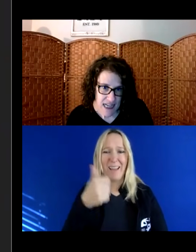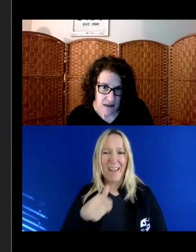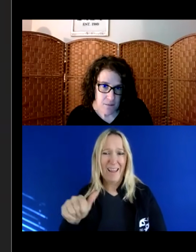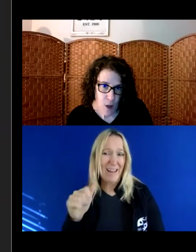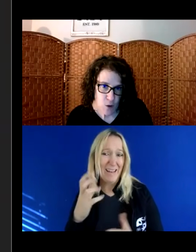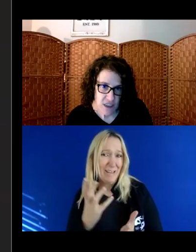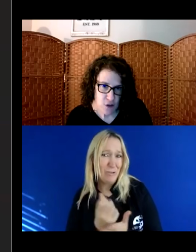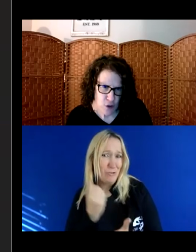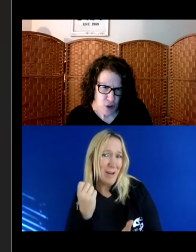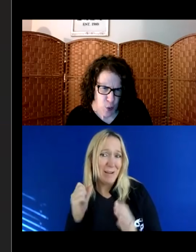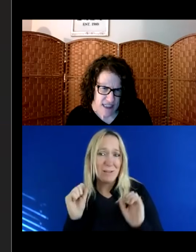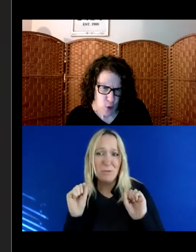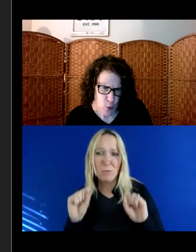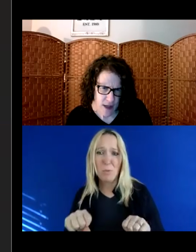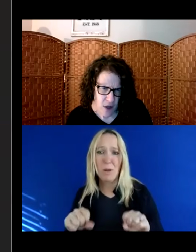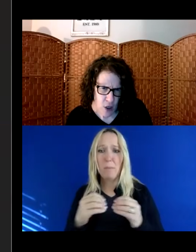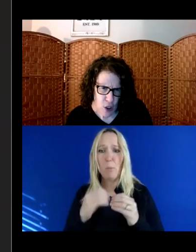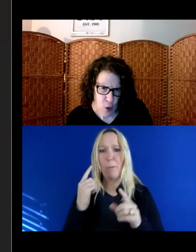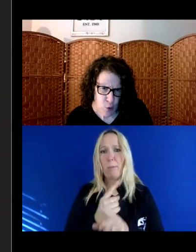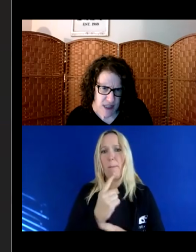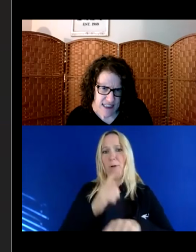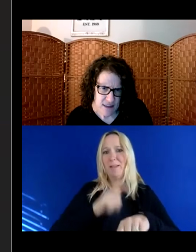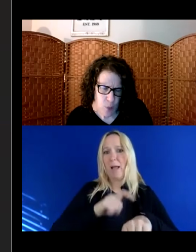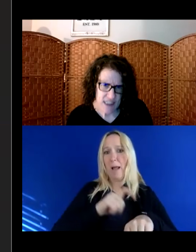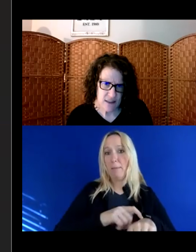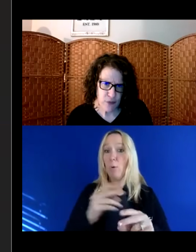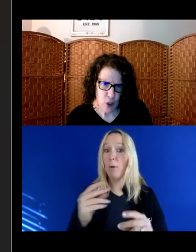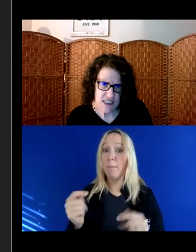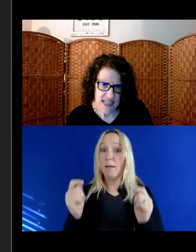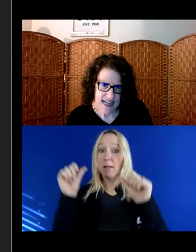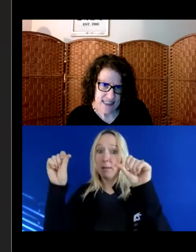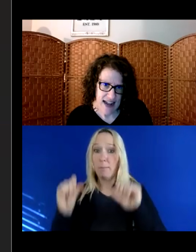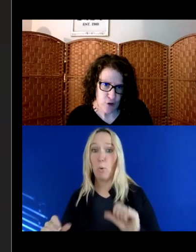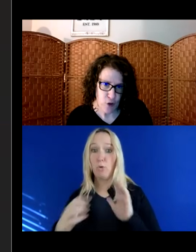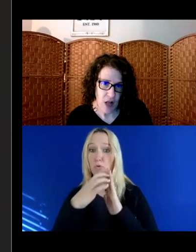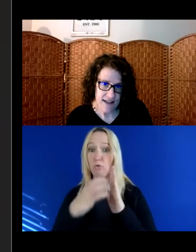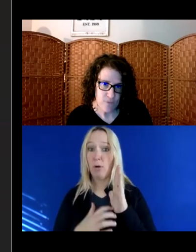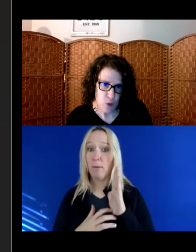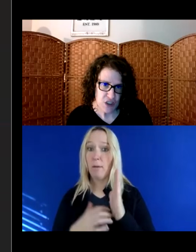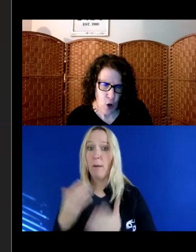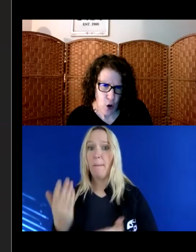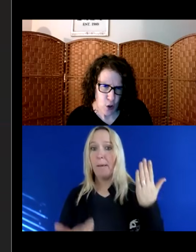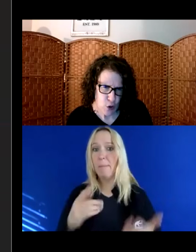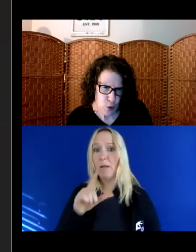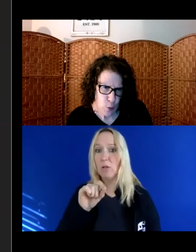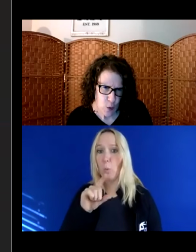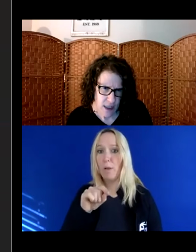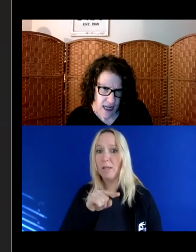postings to the transcript? Currently, 20-30 seconds after live, which is harder to connect."